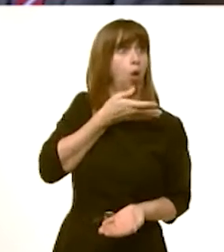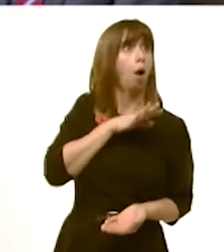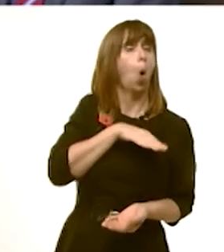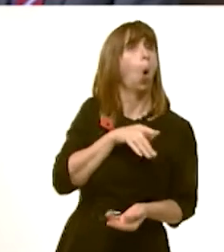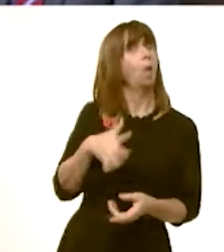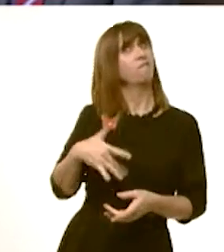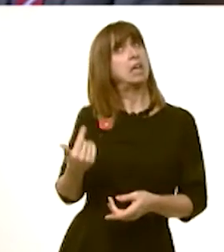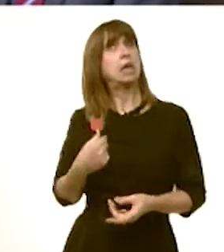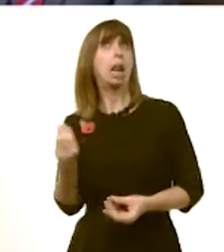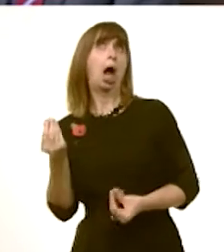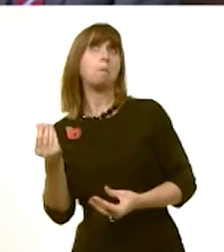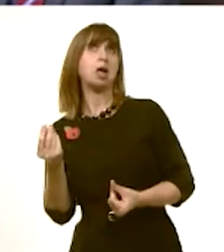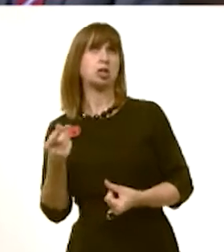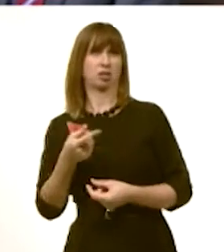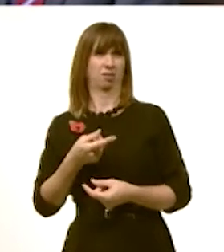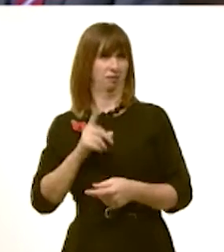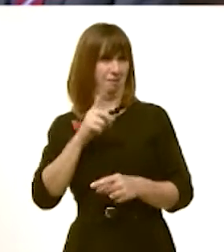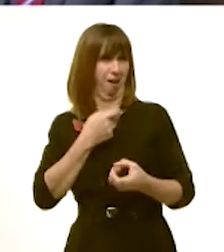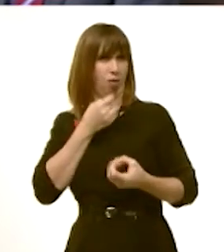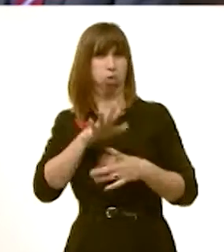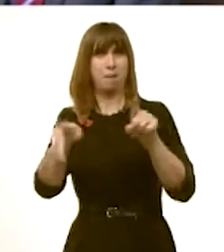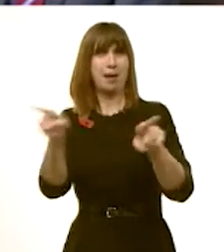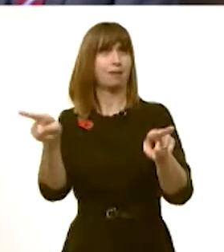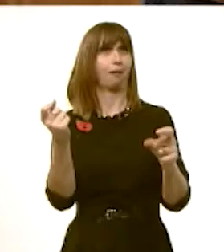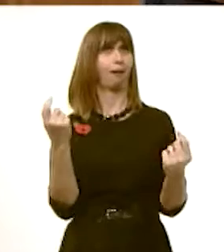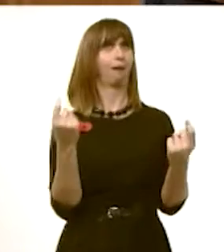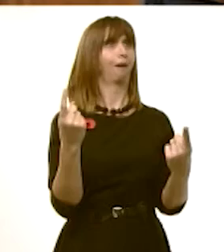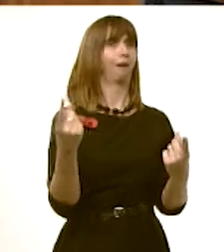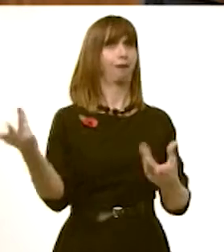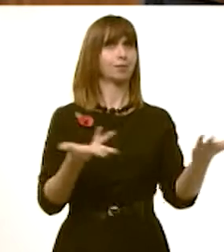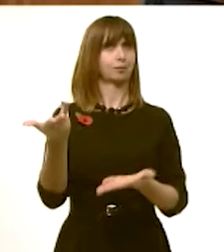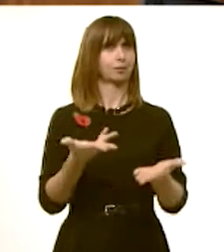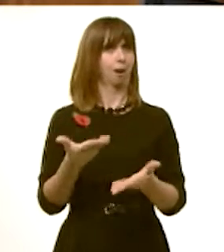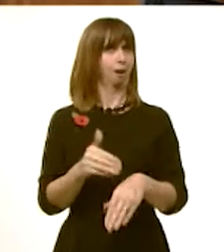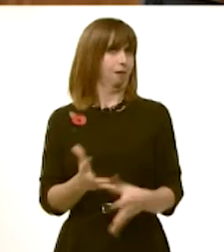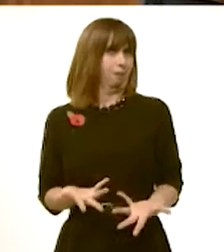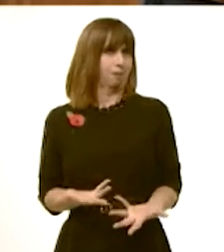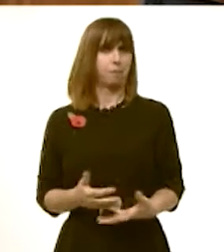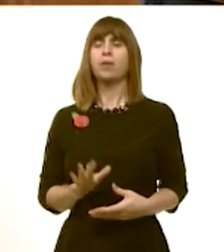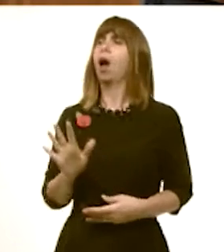figure is is not a wise move in the world of business. Andrew R.T. Davies: I fully understand that.